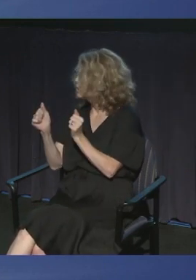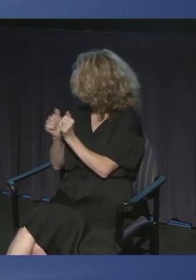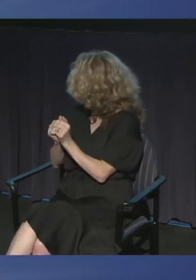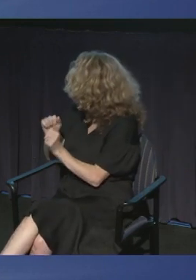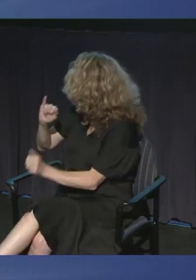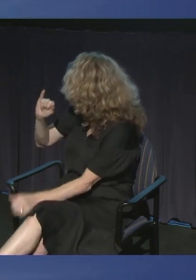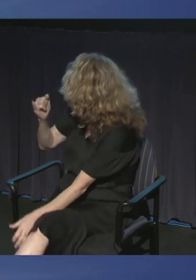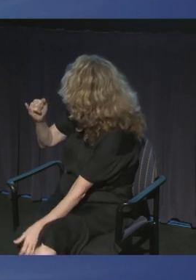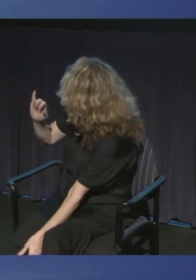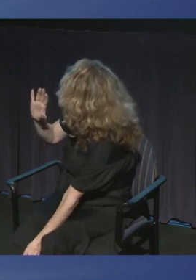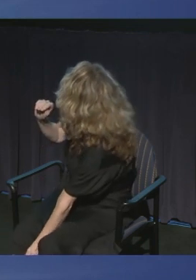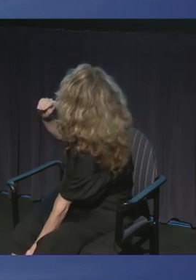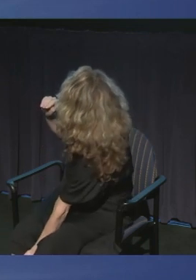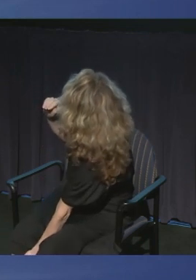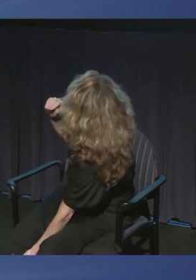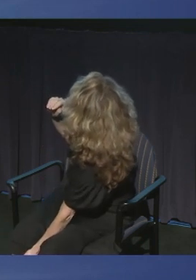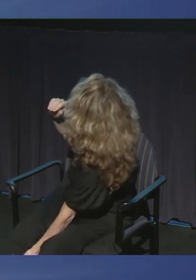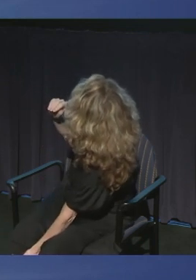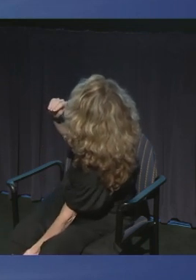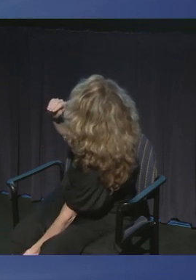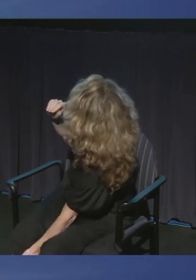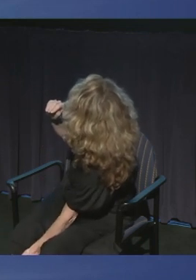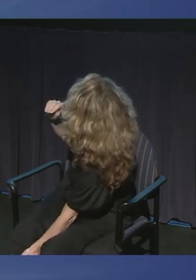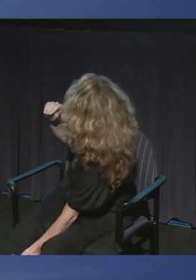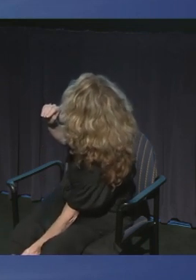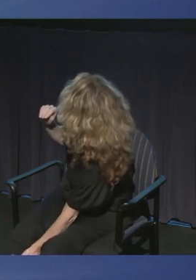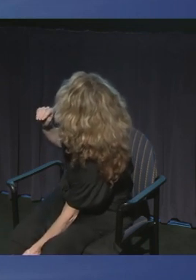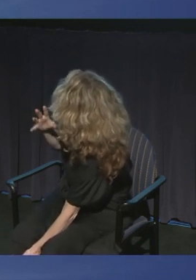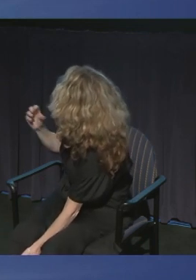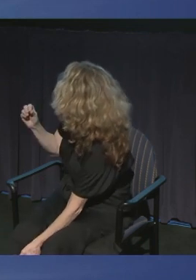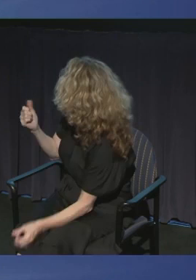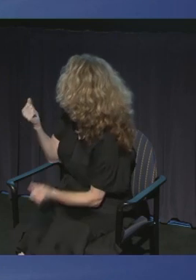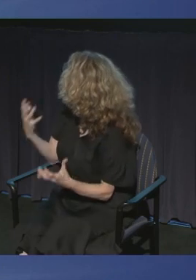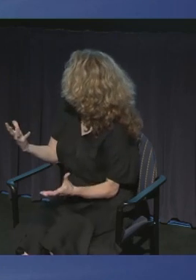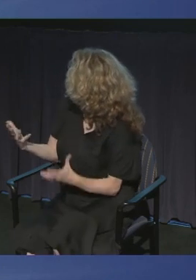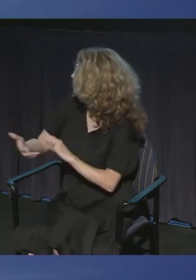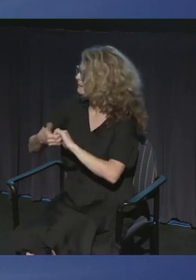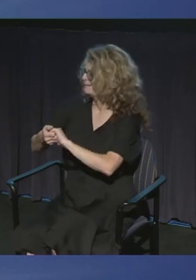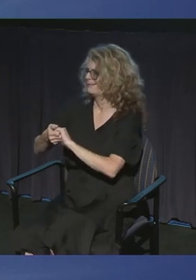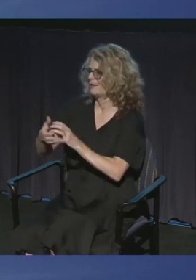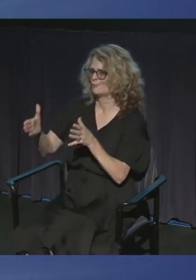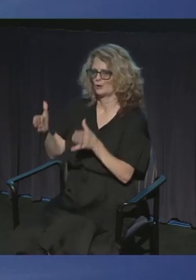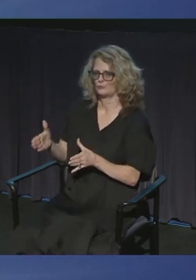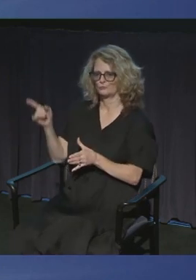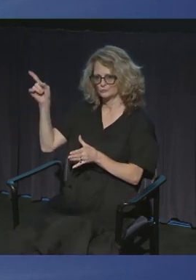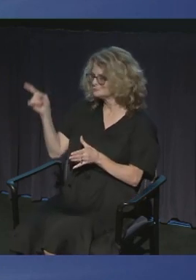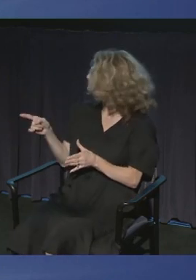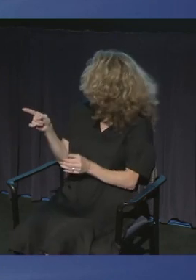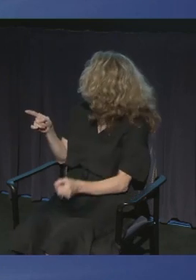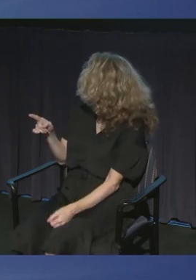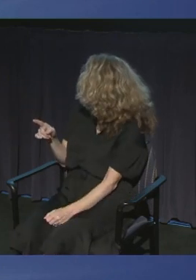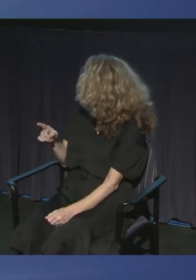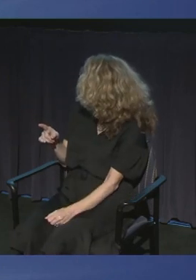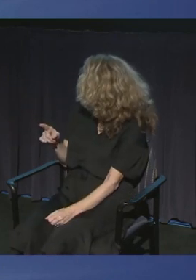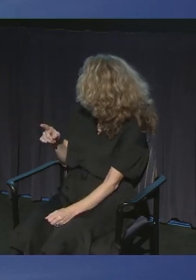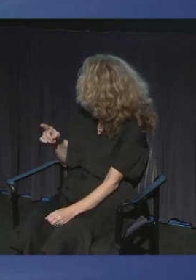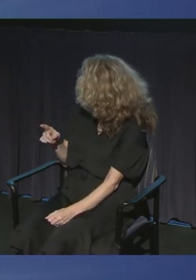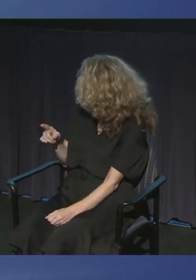TOGETHER WITH JUNE BRICKY (PHONETIC), THESE ARE SOME OF THE COLLABORATORS. JULIA HELPED